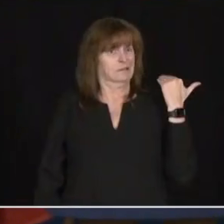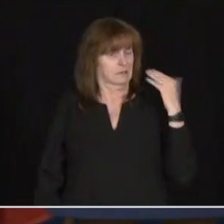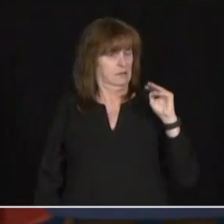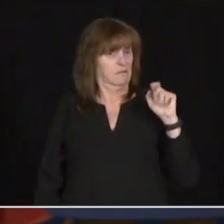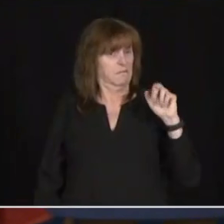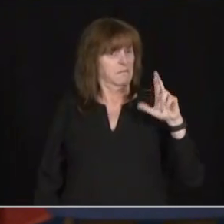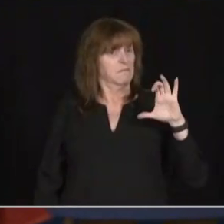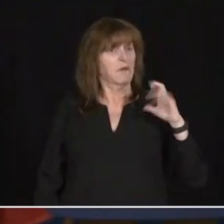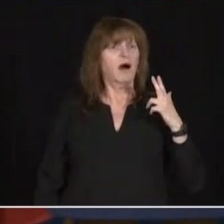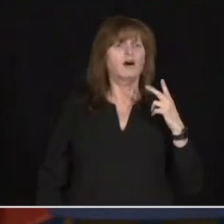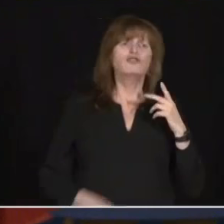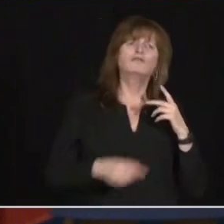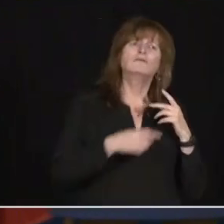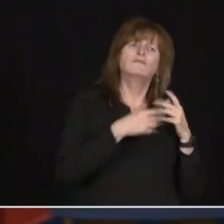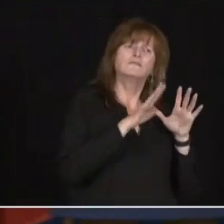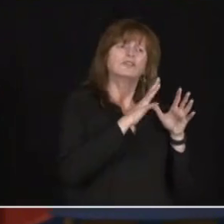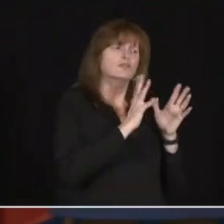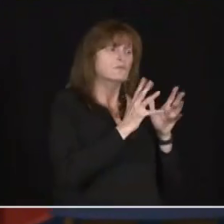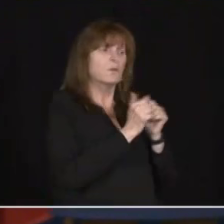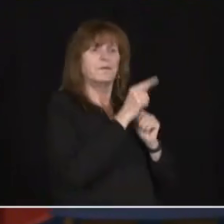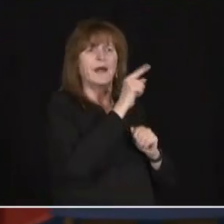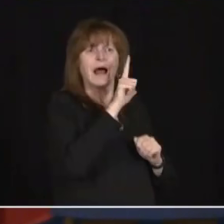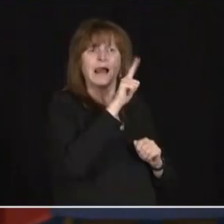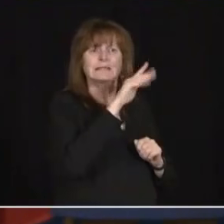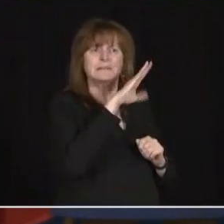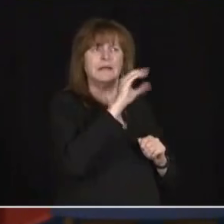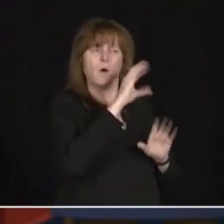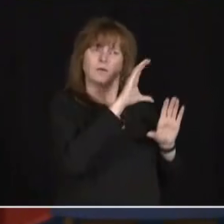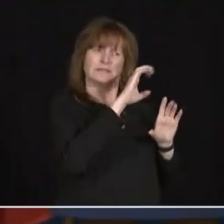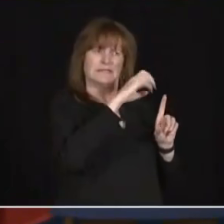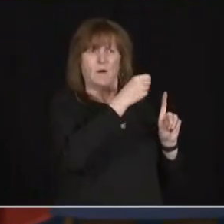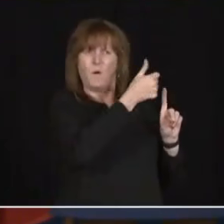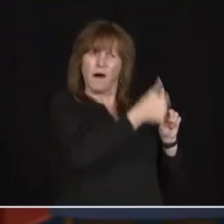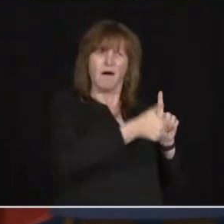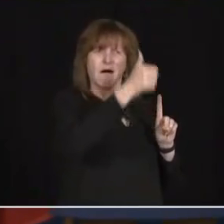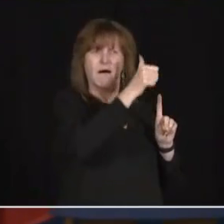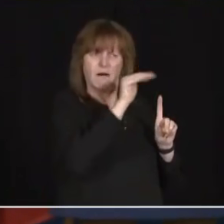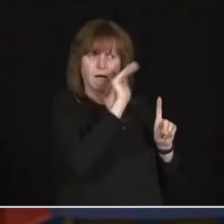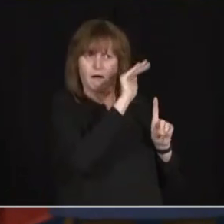Back in March, I spoke to the LCBCO and we asked him to monitor closely